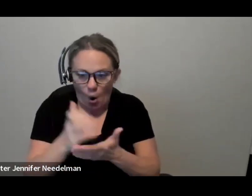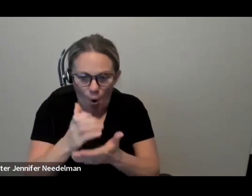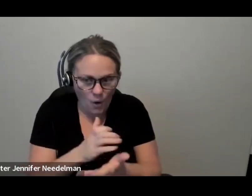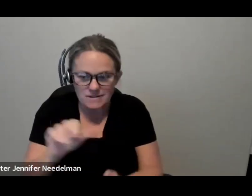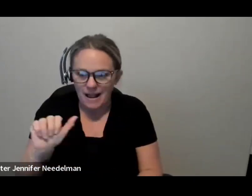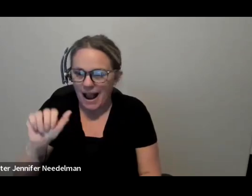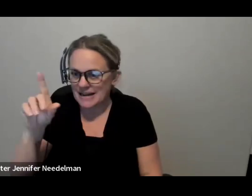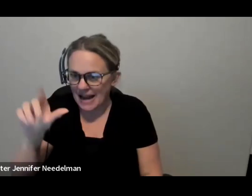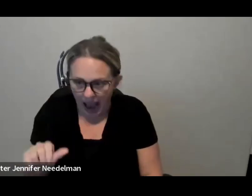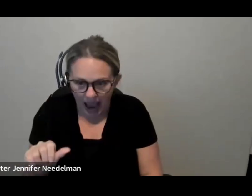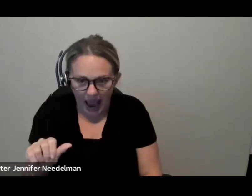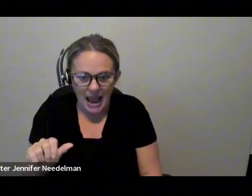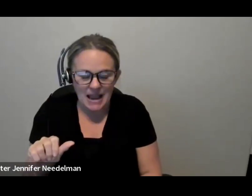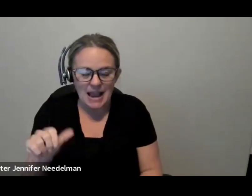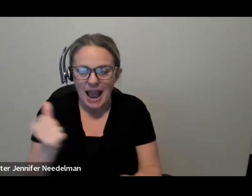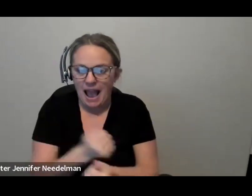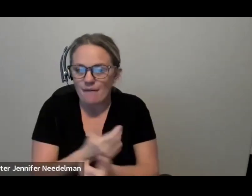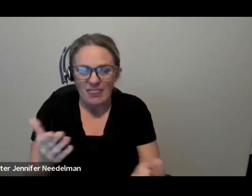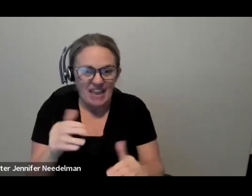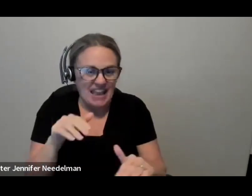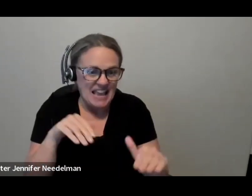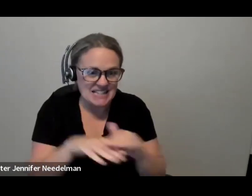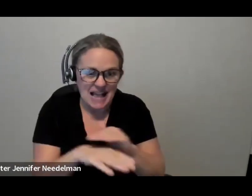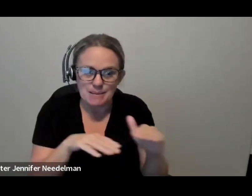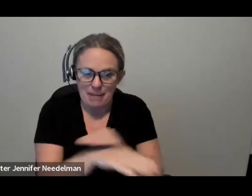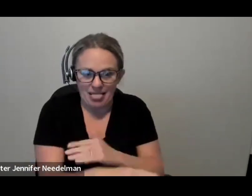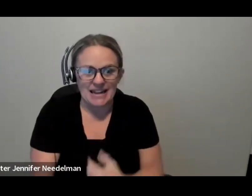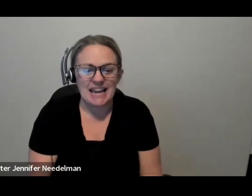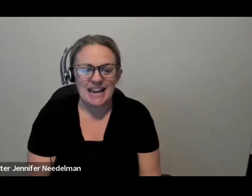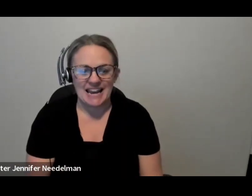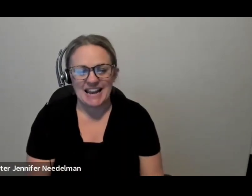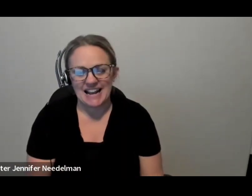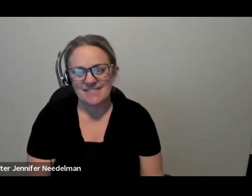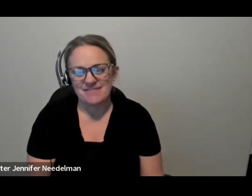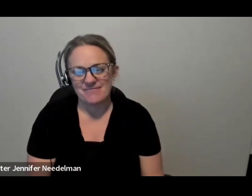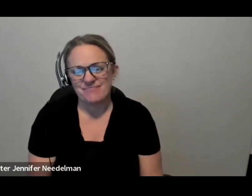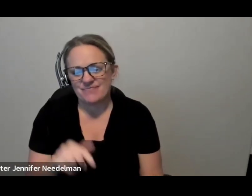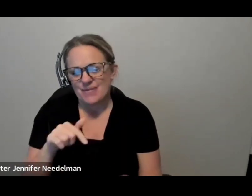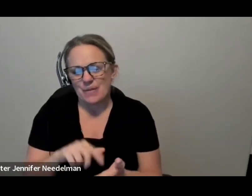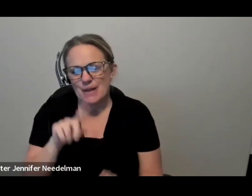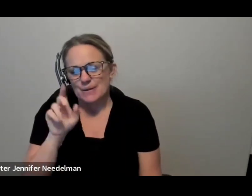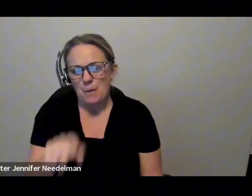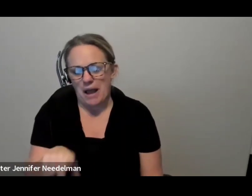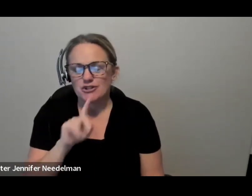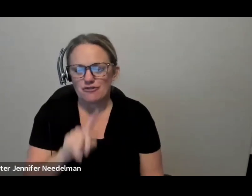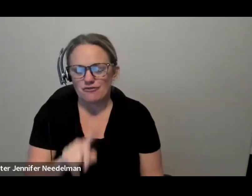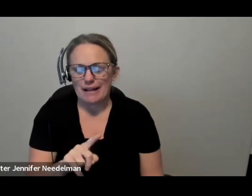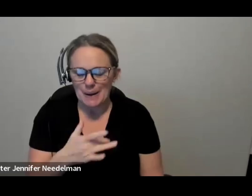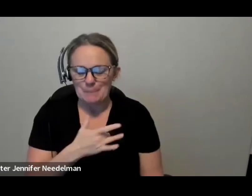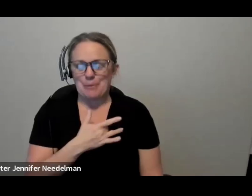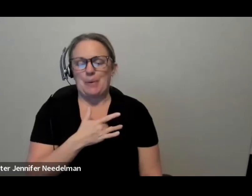and all things accessibility. So I think, again, this, this question just really resonates with me.